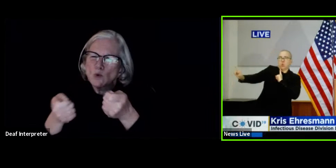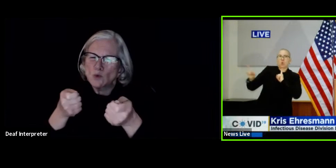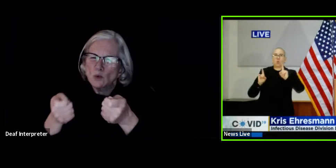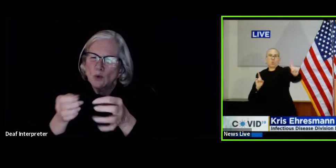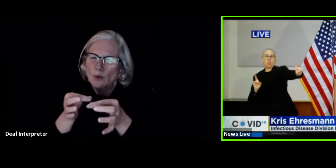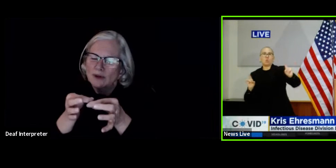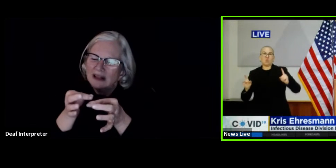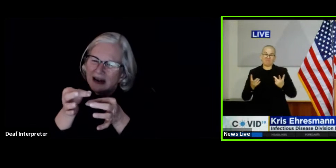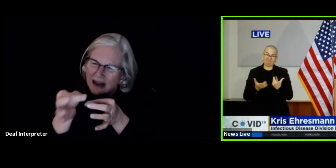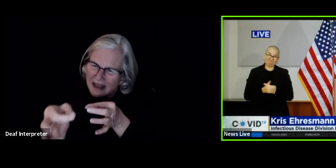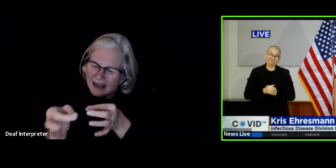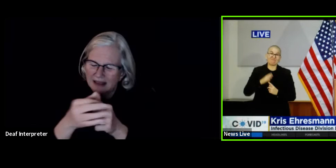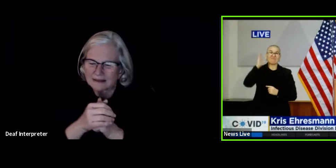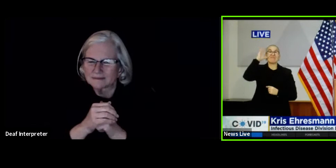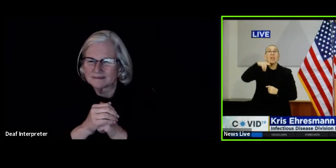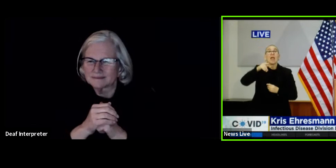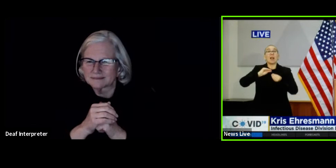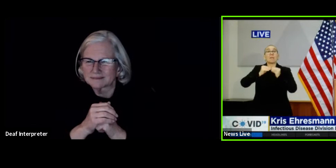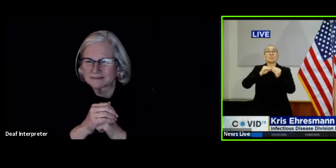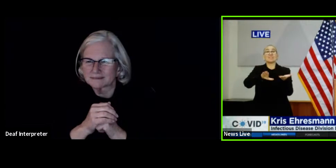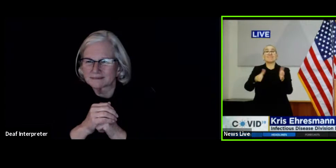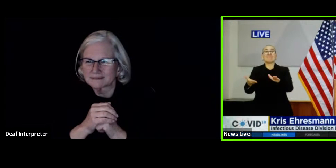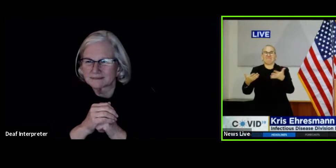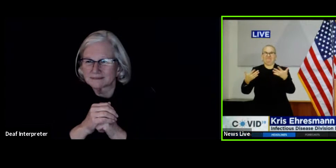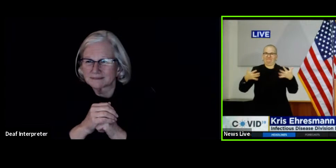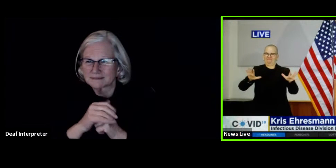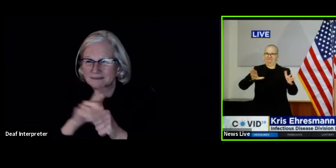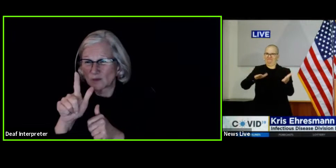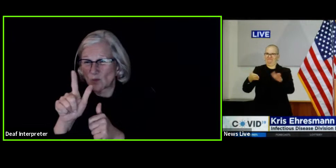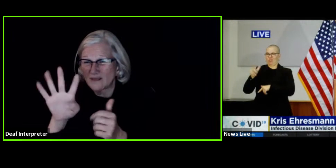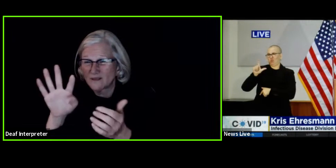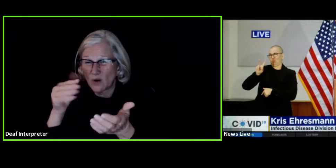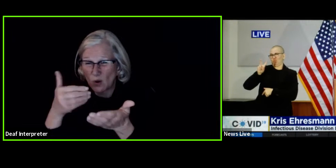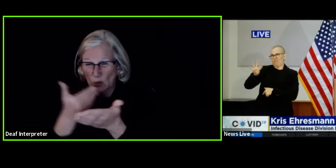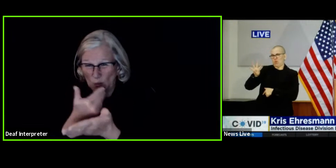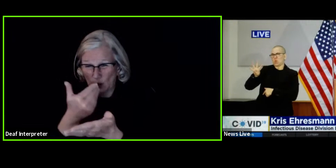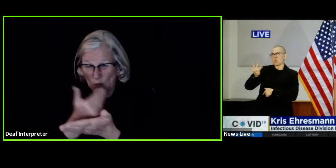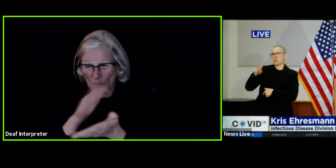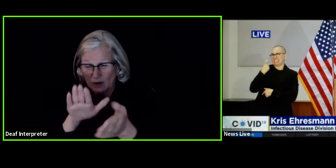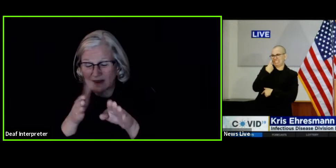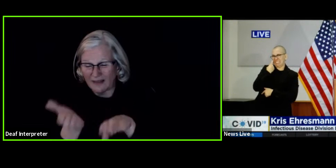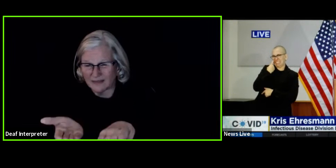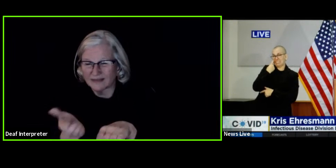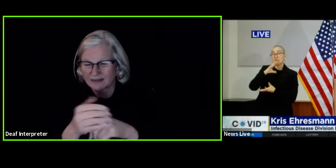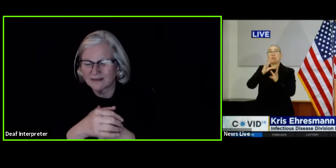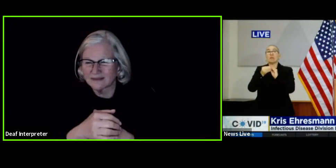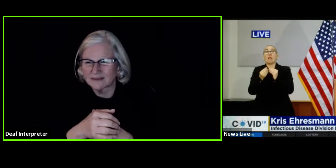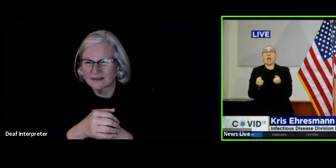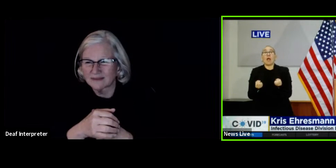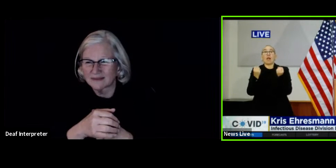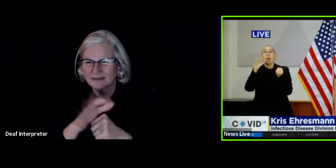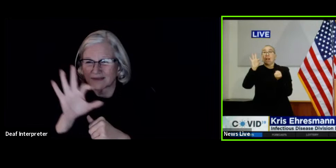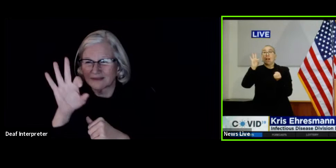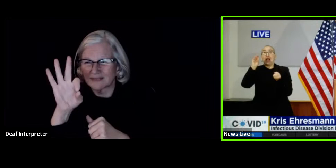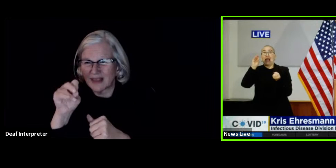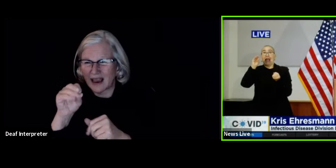WHEN YOU ADD THAT TO THE TOTAL OF 90 DEATHS REPORTED OVER THE WEEKEND, WE HAVE A NEW TOTAL